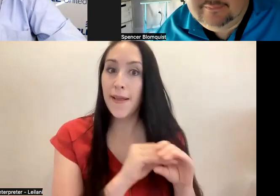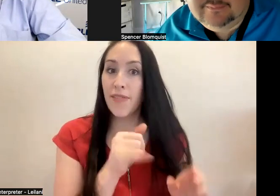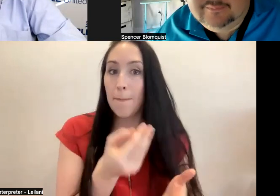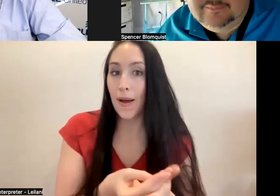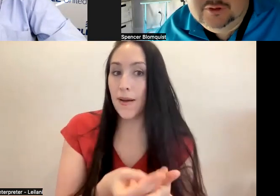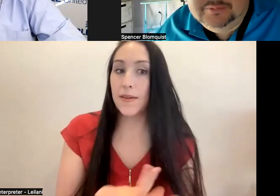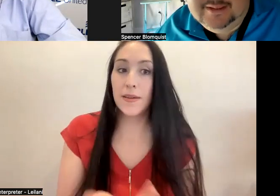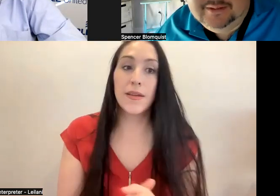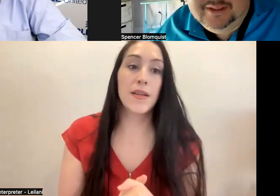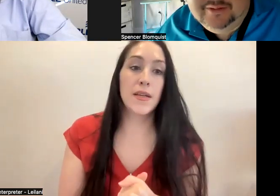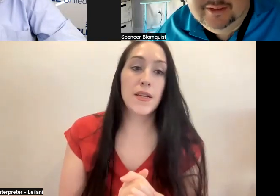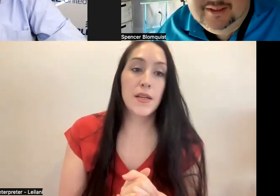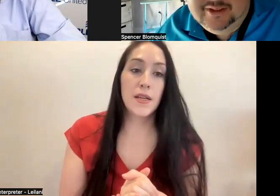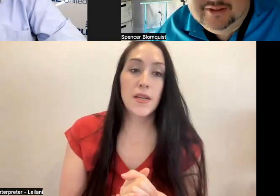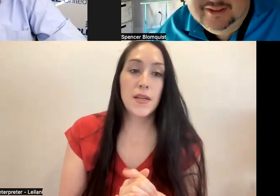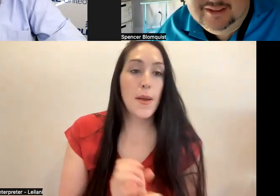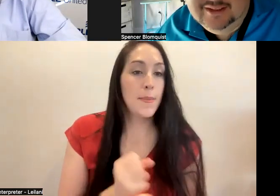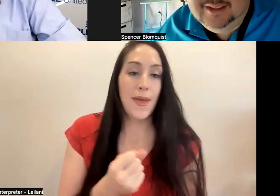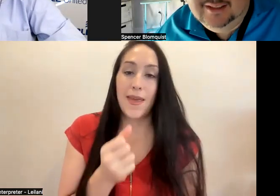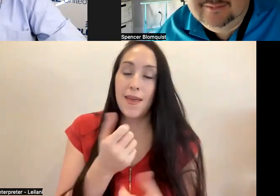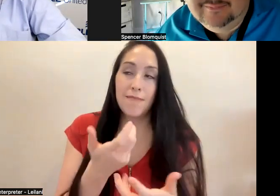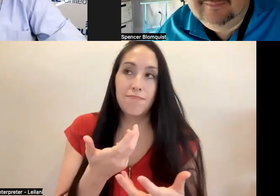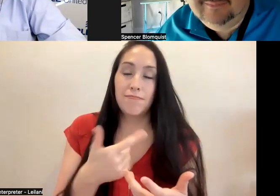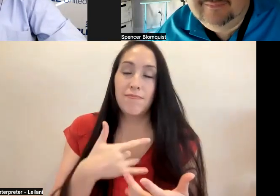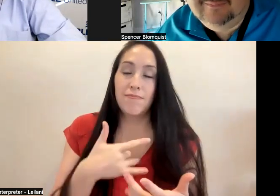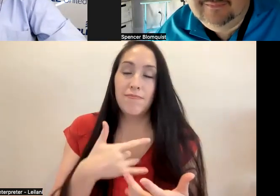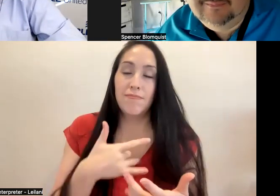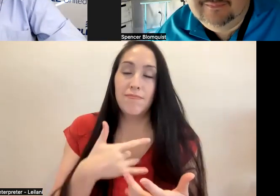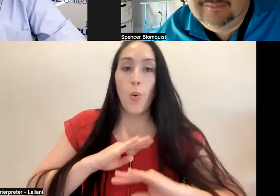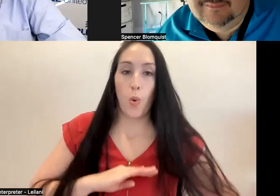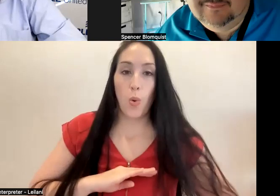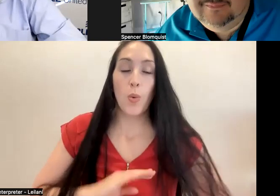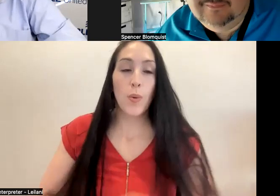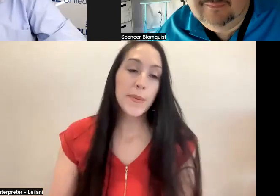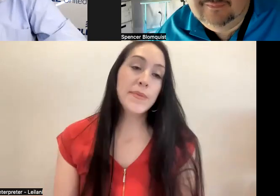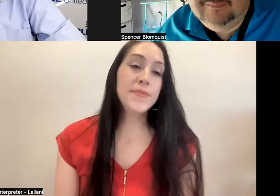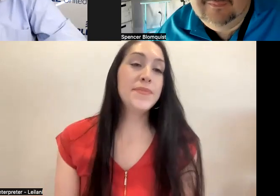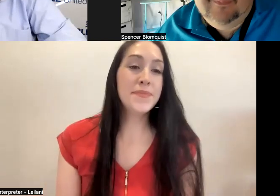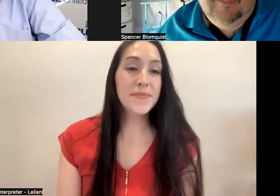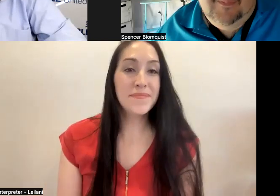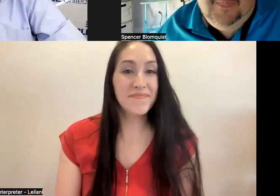everything feel a lot better 11:19:56 Awesome, well, Spencer, thank you